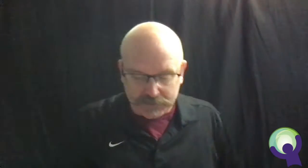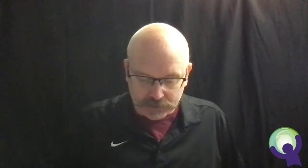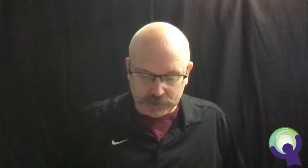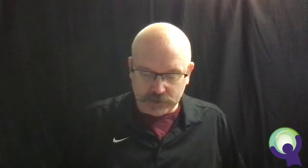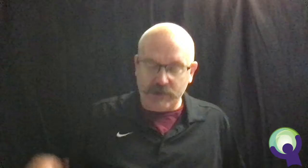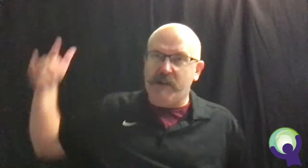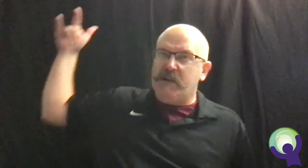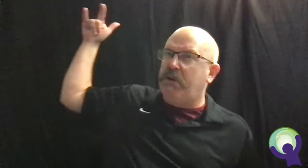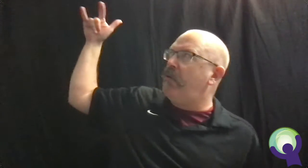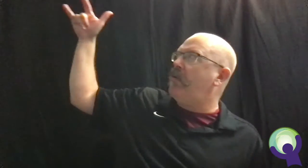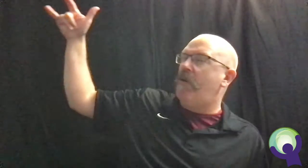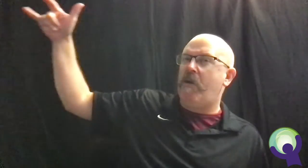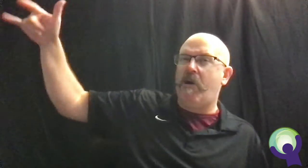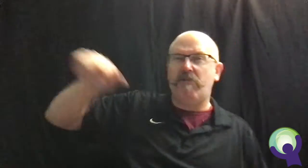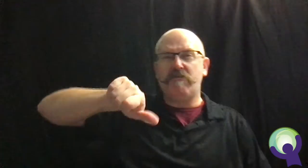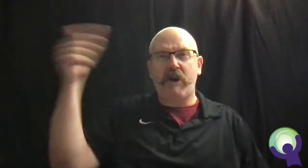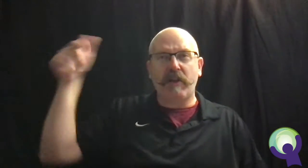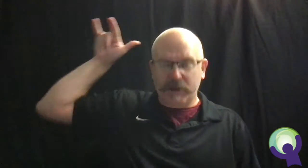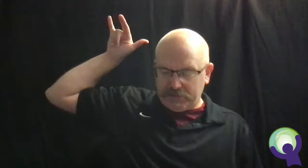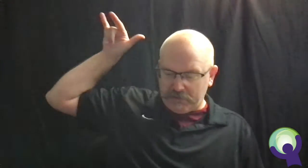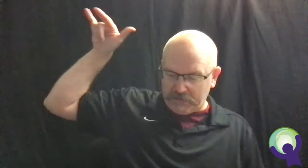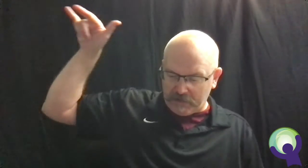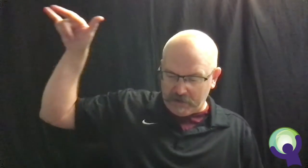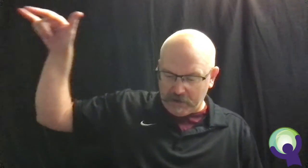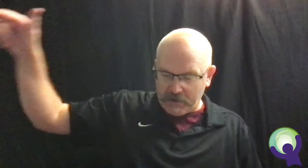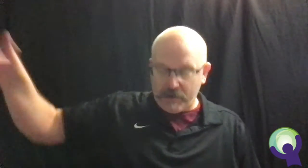Other jets roar out.